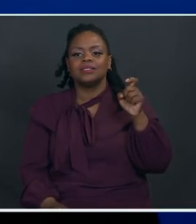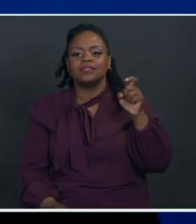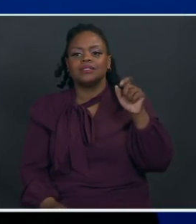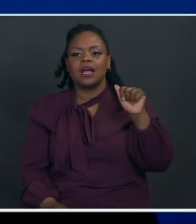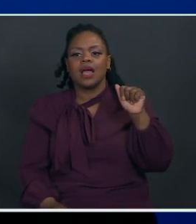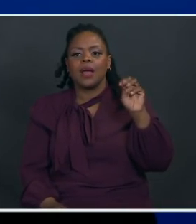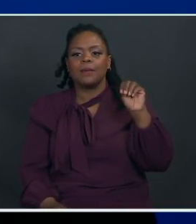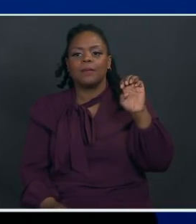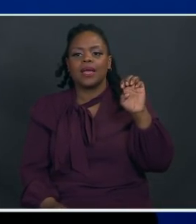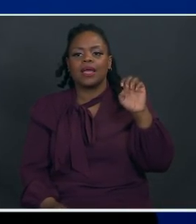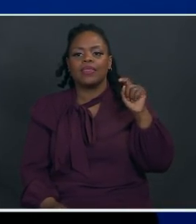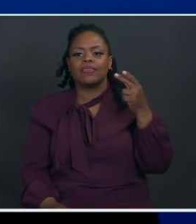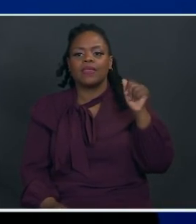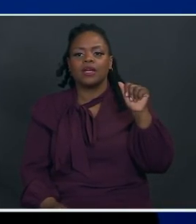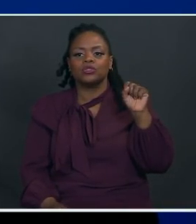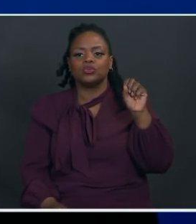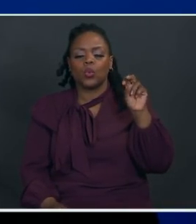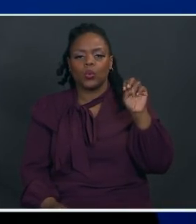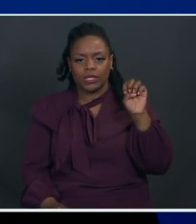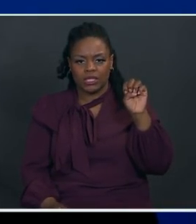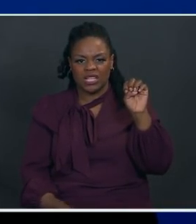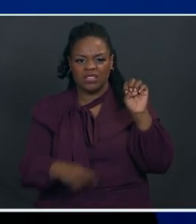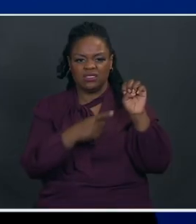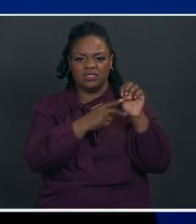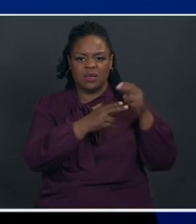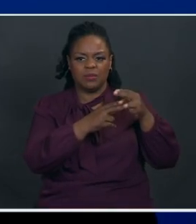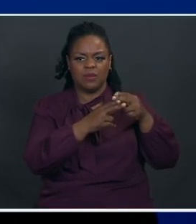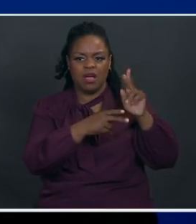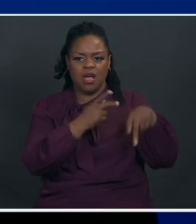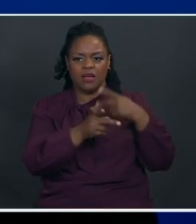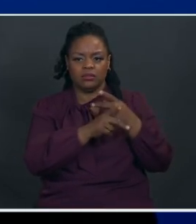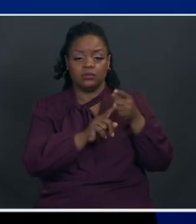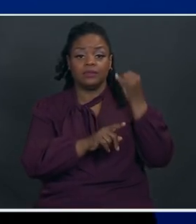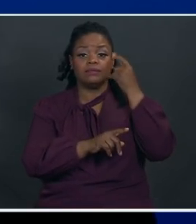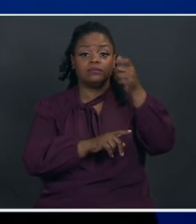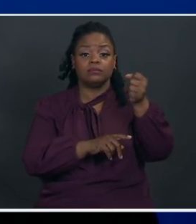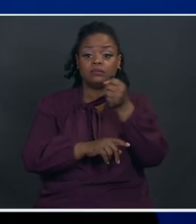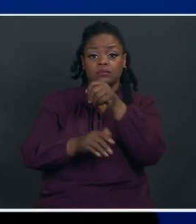who are on ventilators or have high, low oxygen requirements.